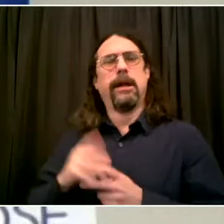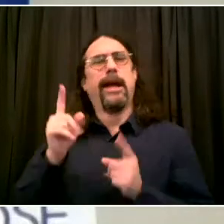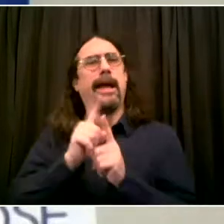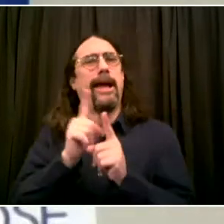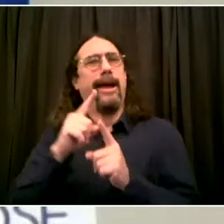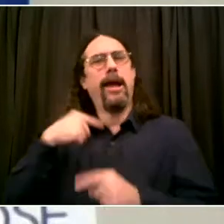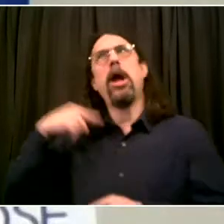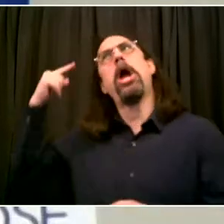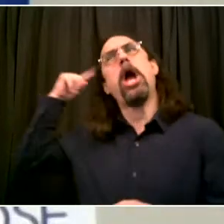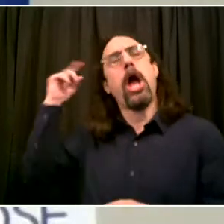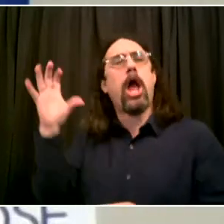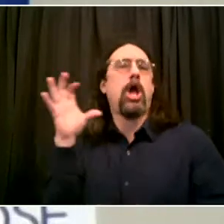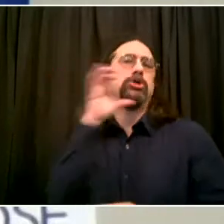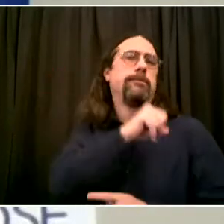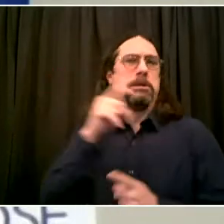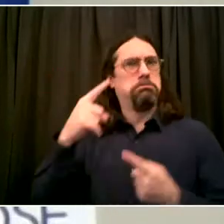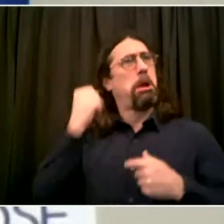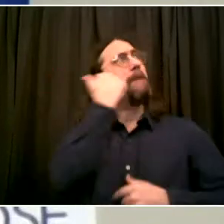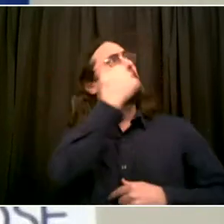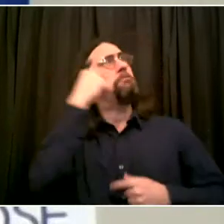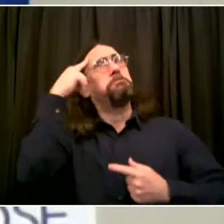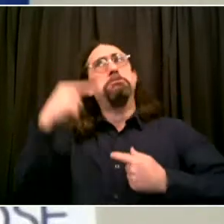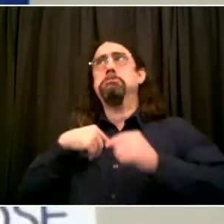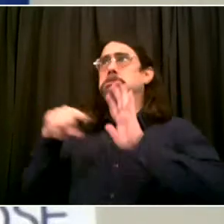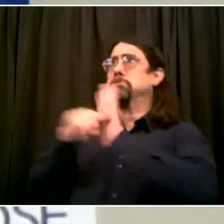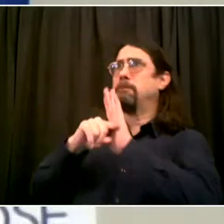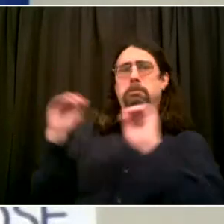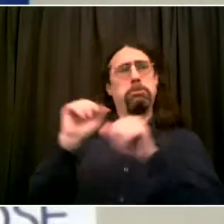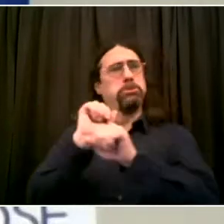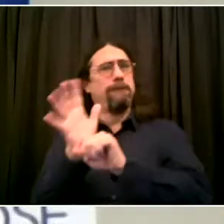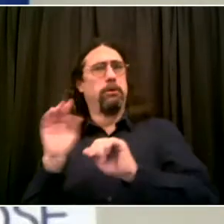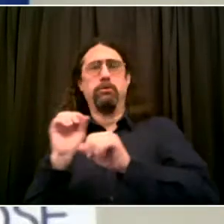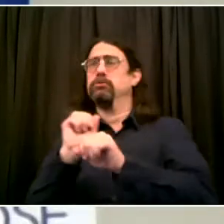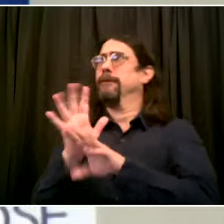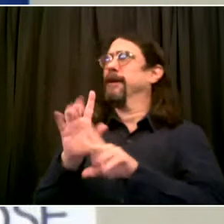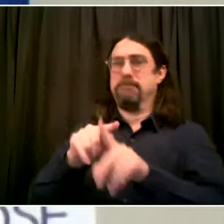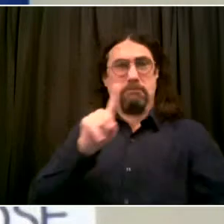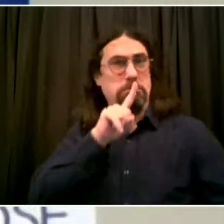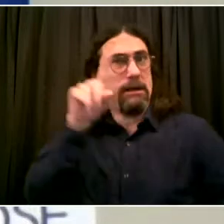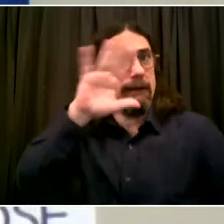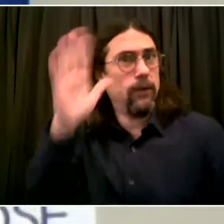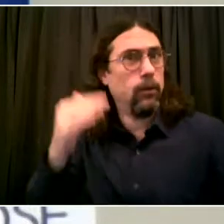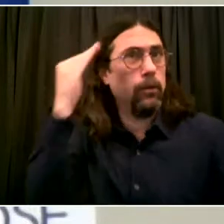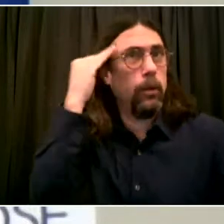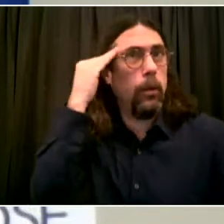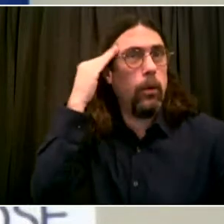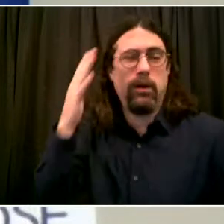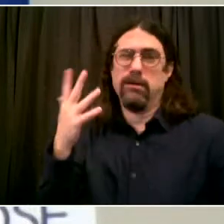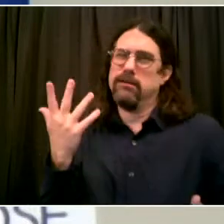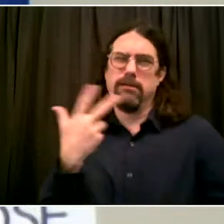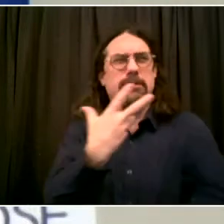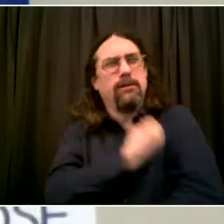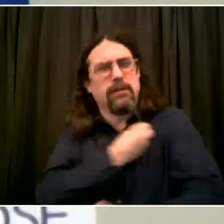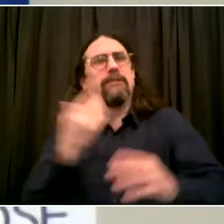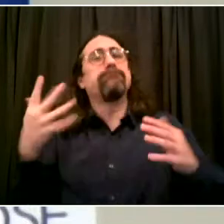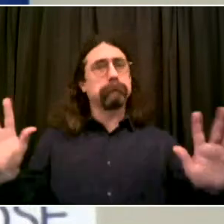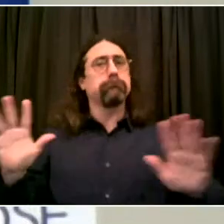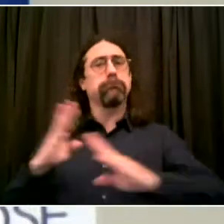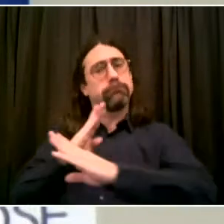ROULETTE, MAY STILL BE NEGATIVE I MAY NOT BE. THAT'S S T NOFAIR TO YOUR LOVED